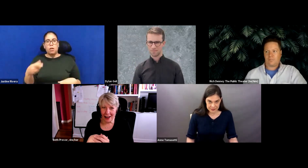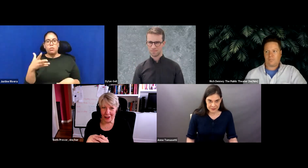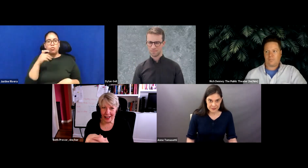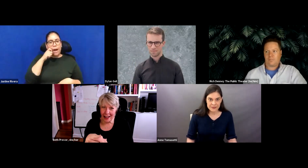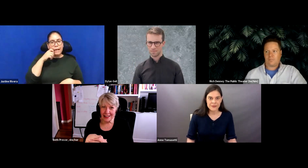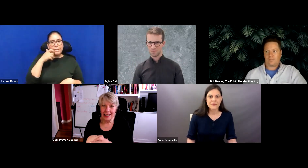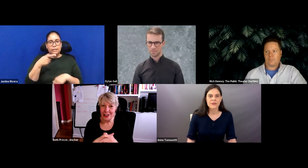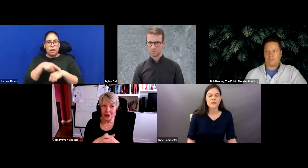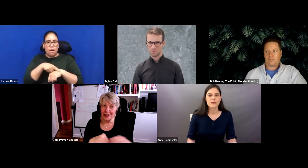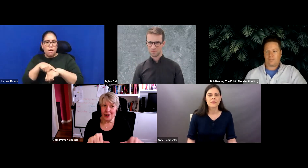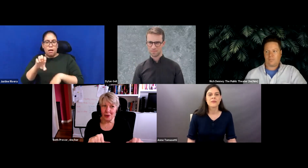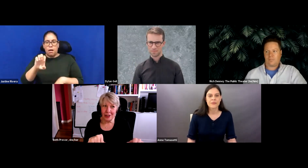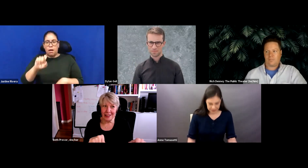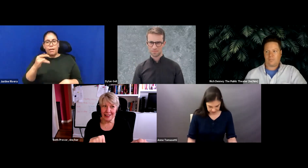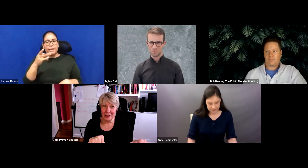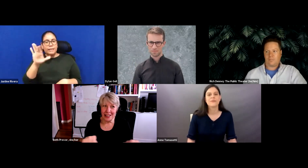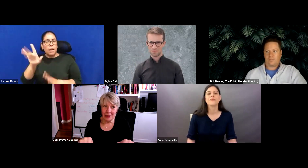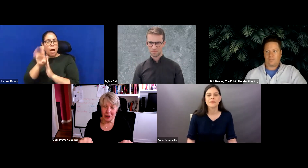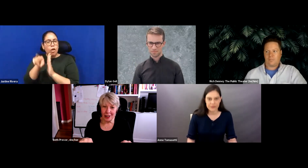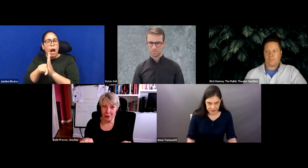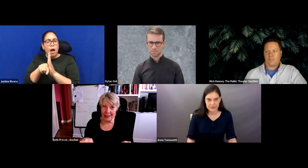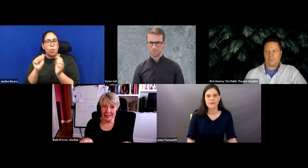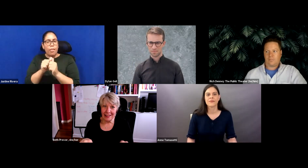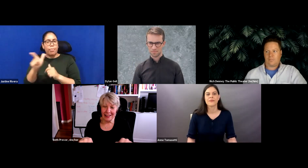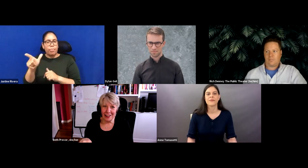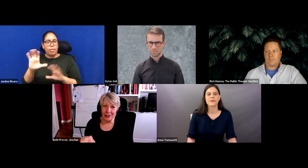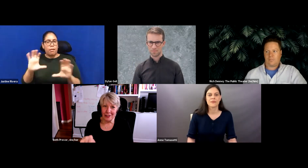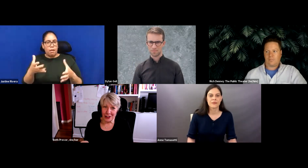entire cast. She also was, there was symmetry with the color of